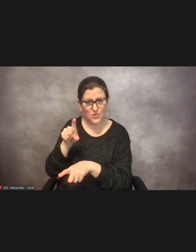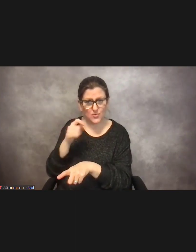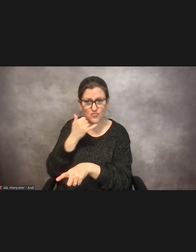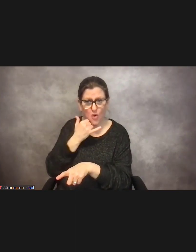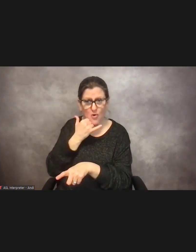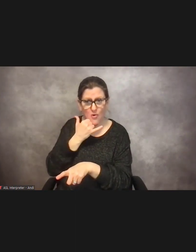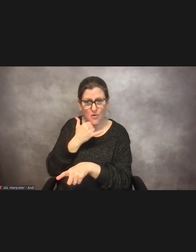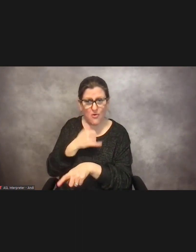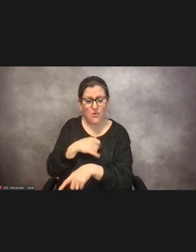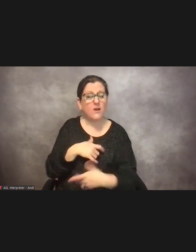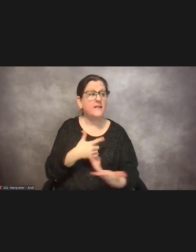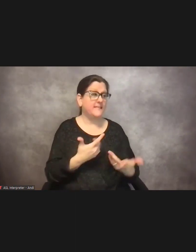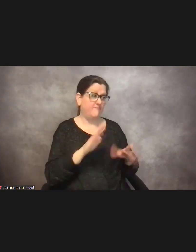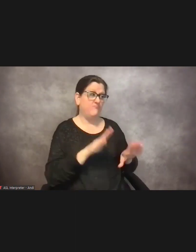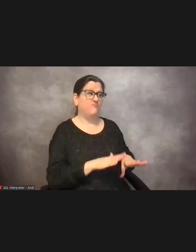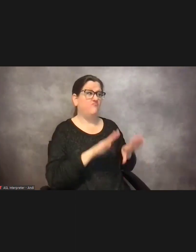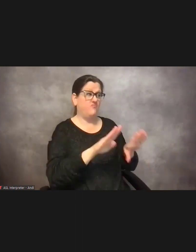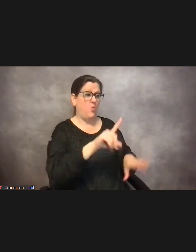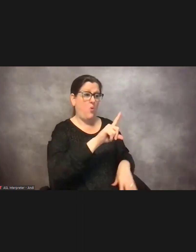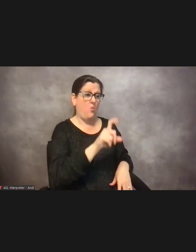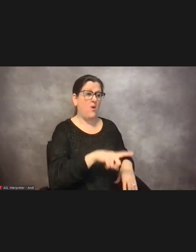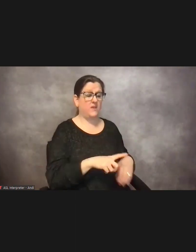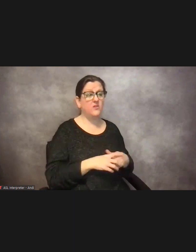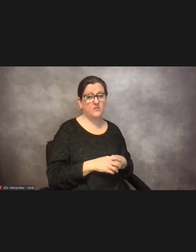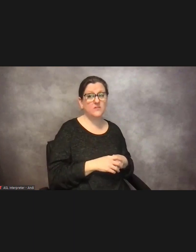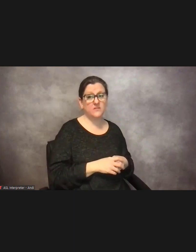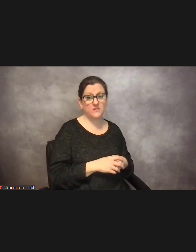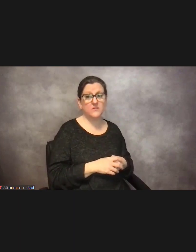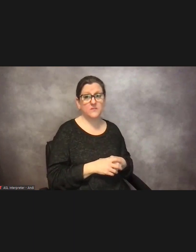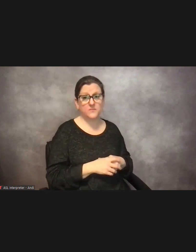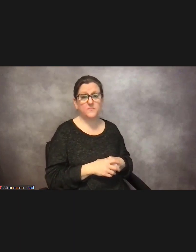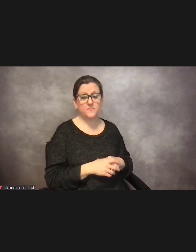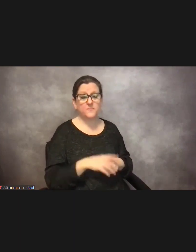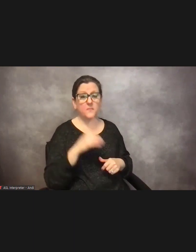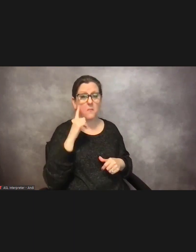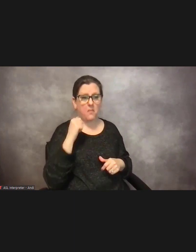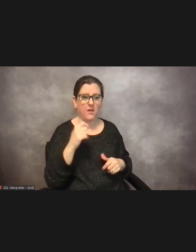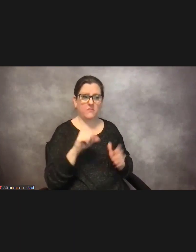: So, um, that's a great question, because this emphasizes